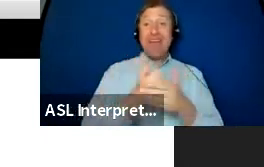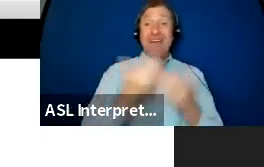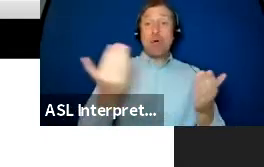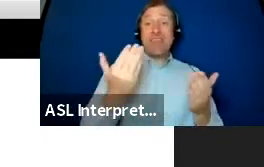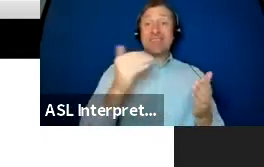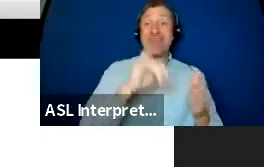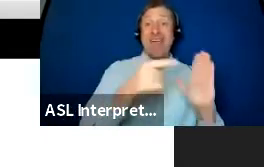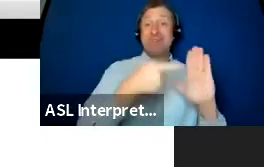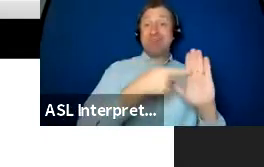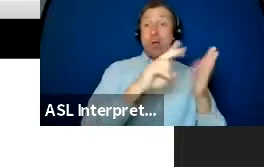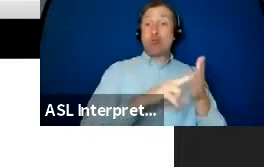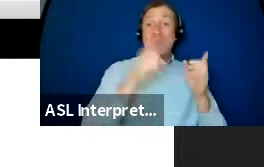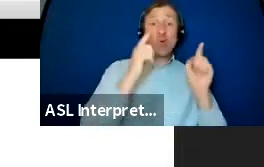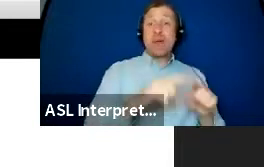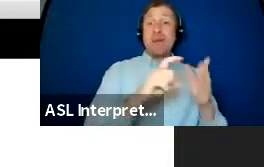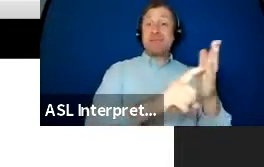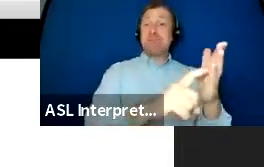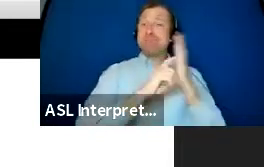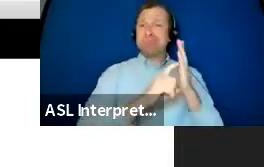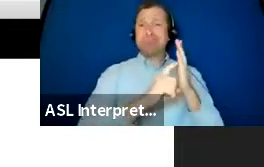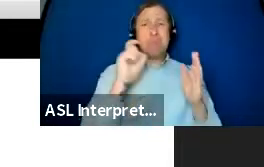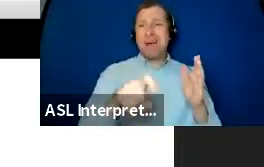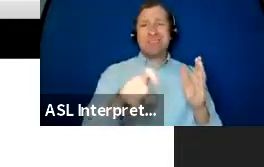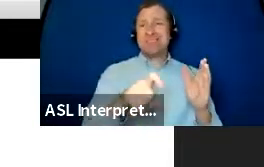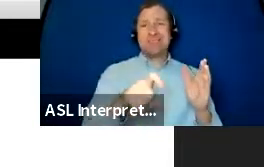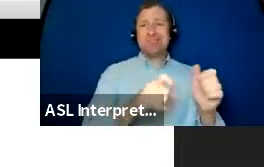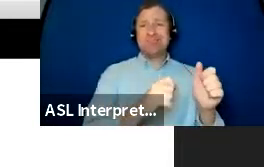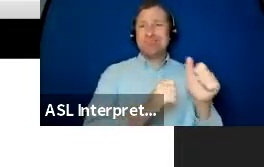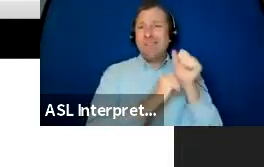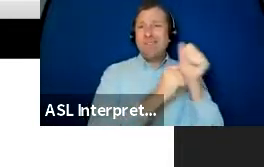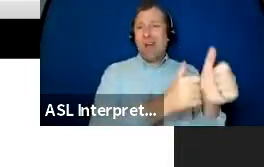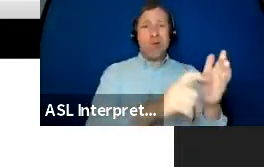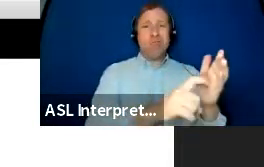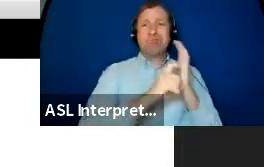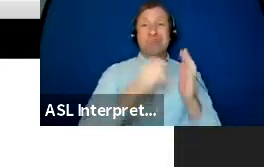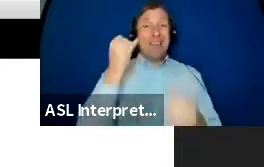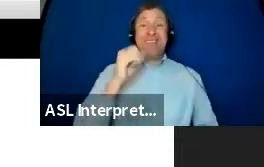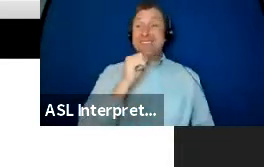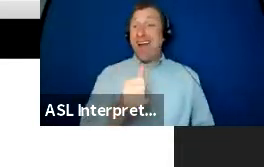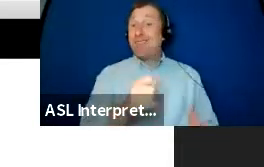and you're absolutely within your rights to insist that they be enforced. And if they're not being, again, you can reach out to us